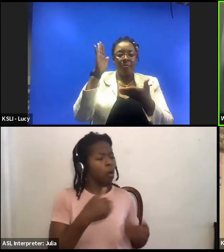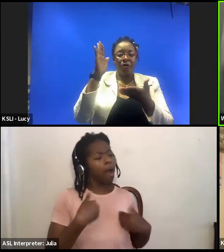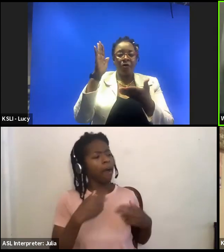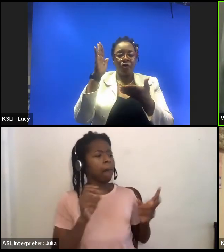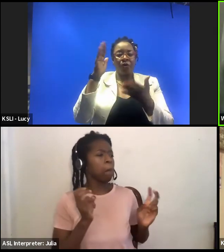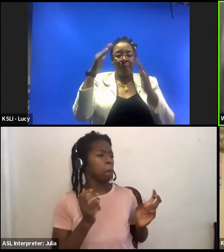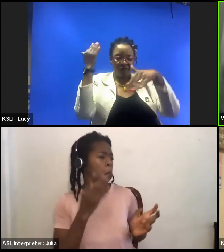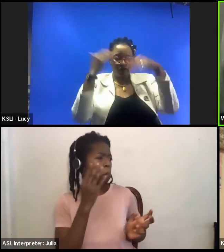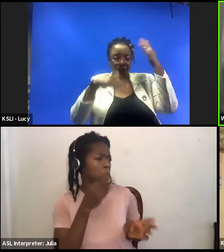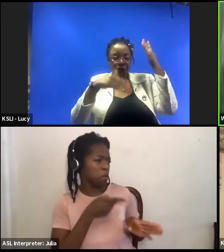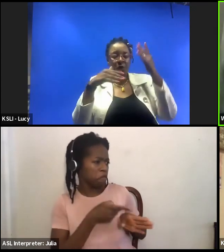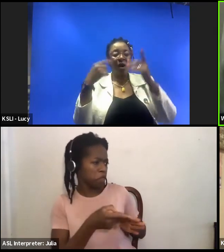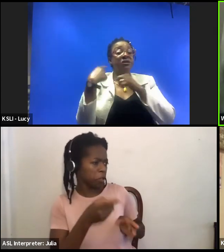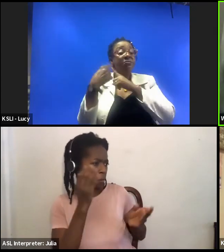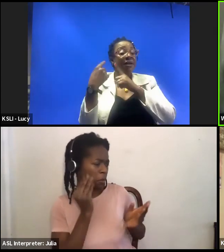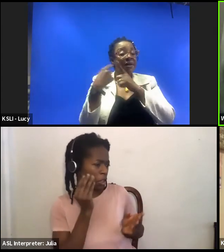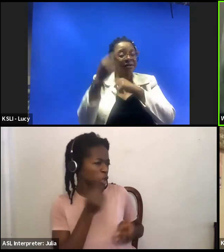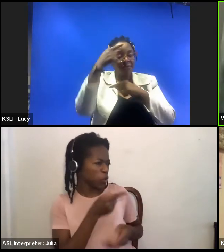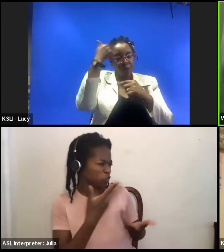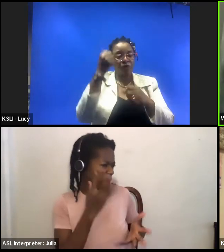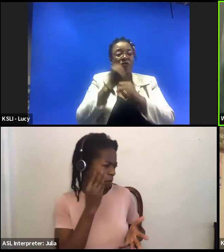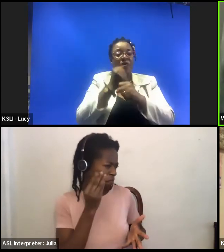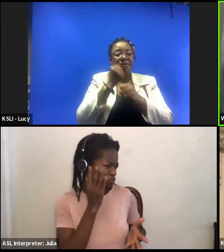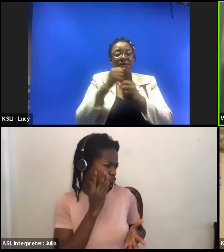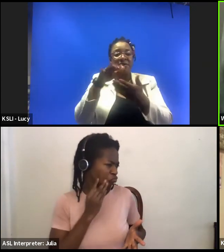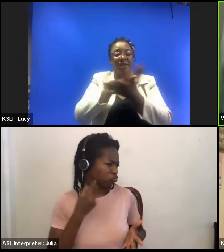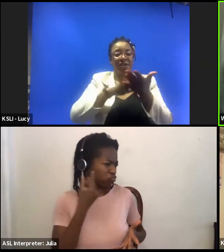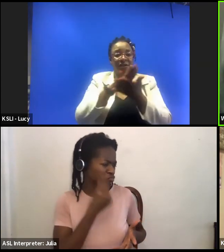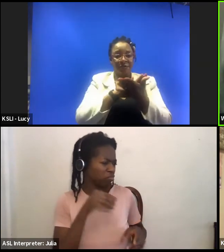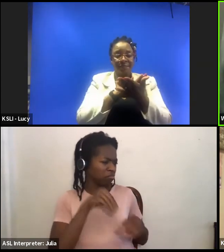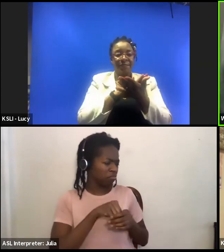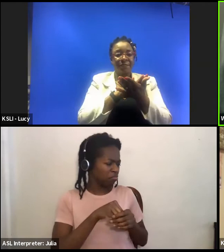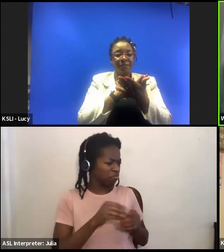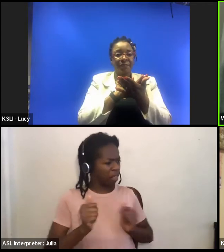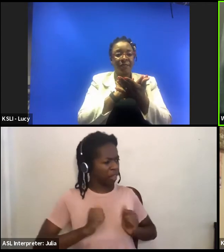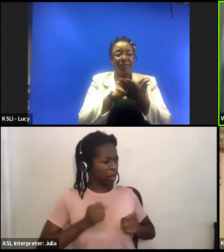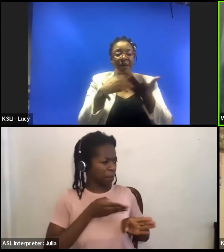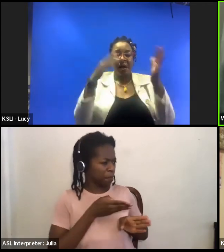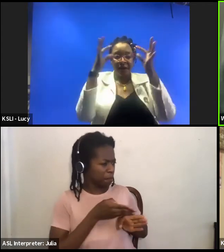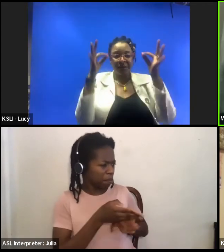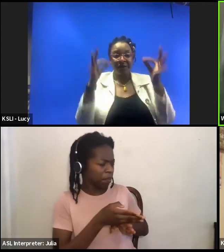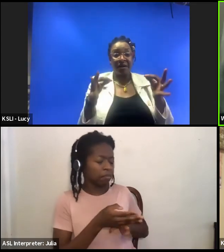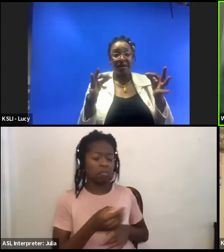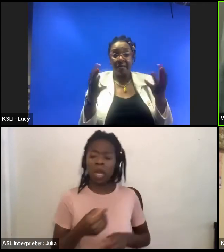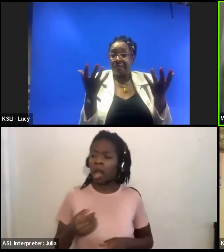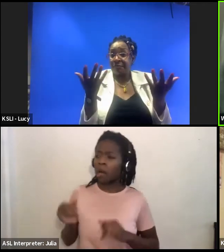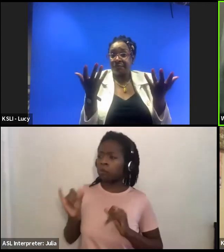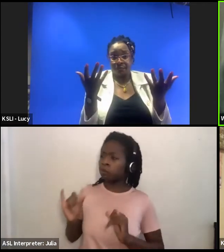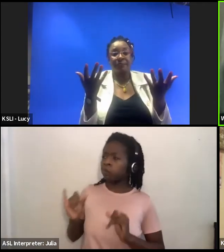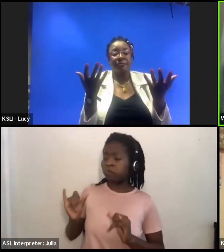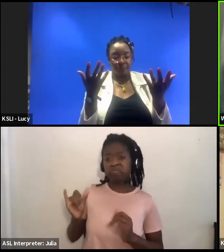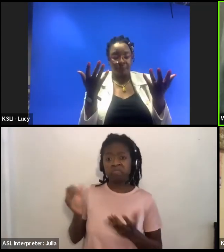'cause you've worked in the industry." And I decided, you know what? why don't I try it? It couldn't be hard.